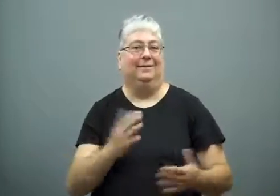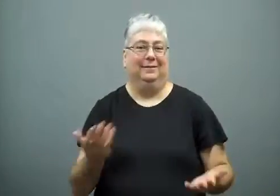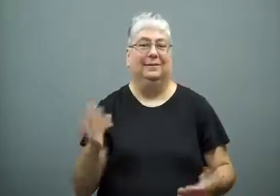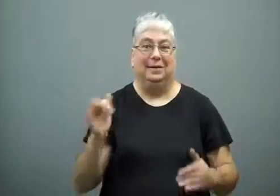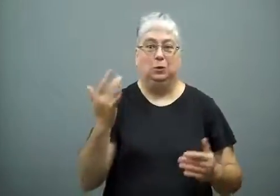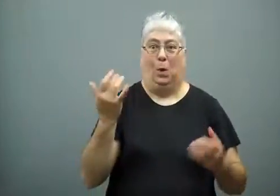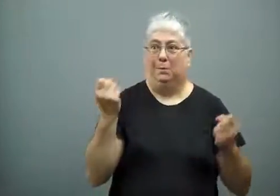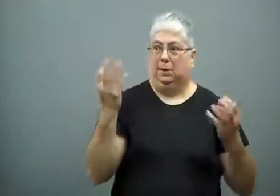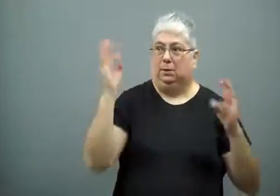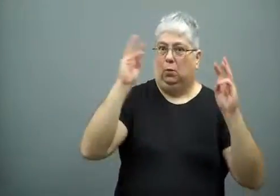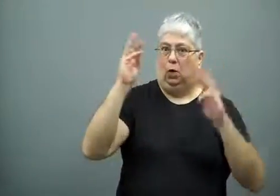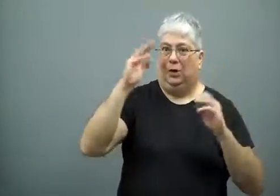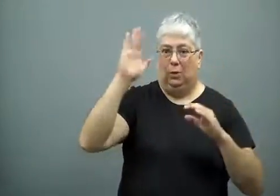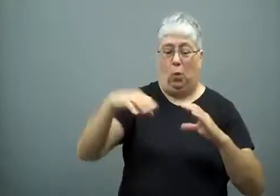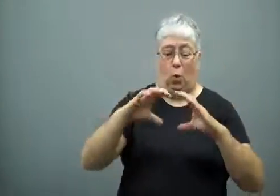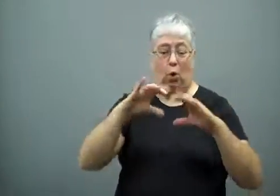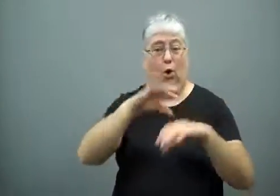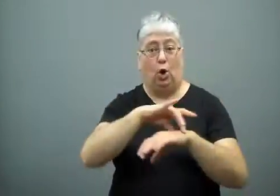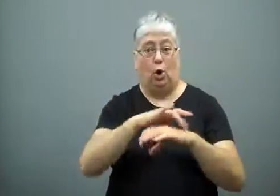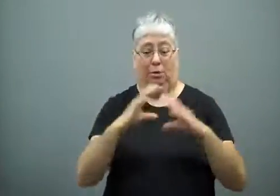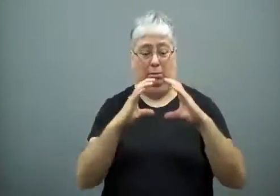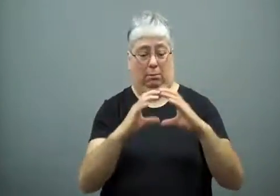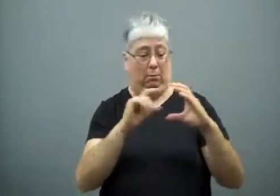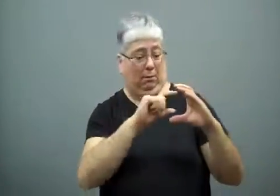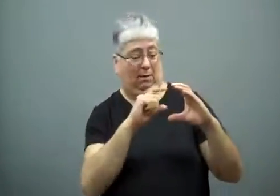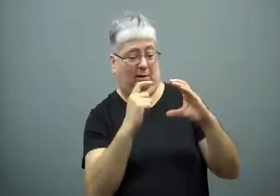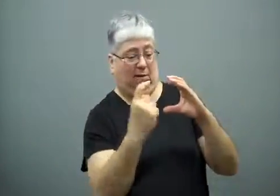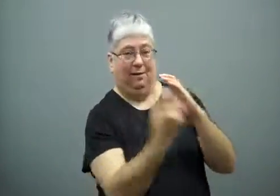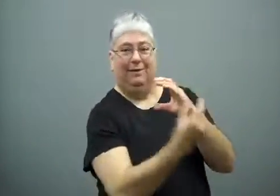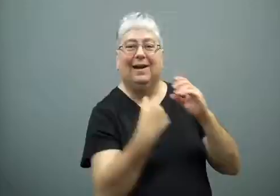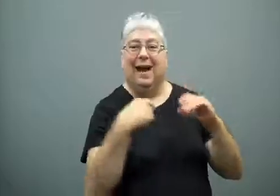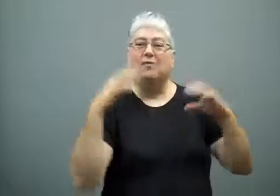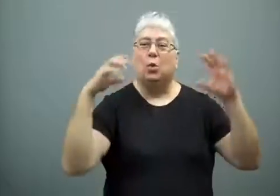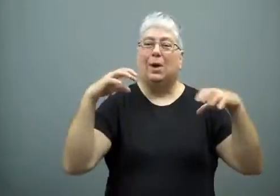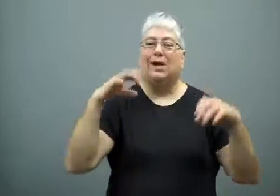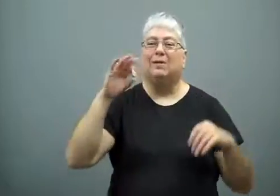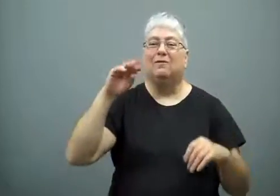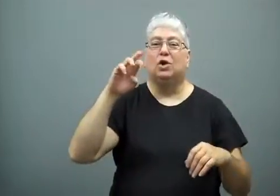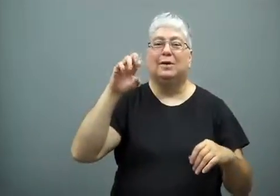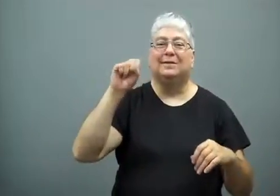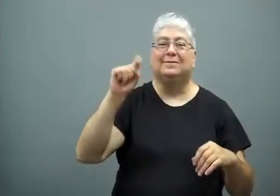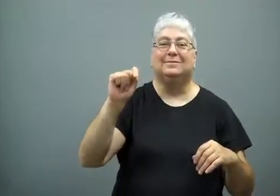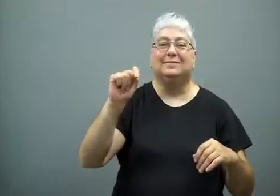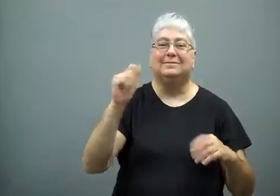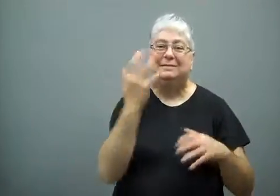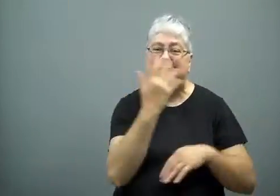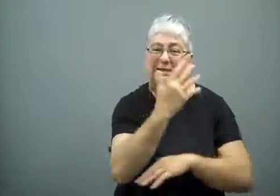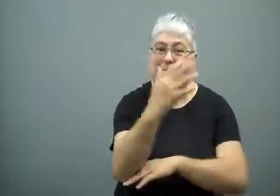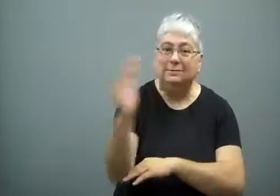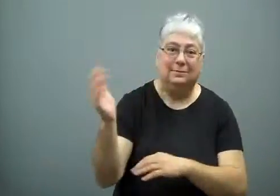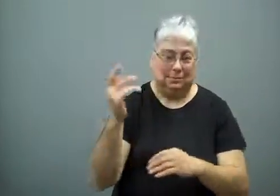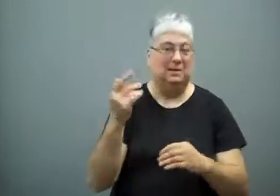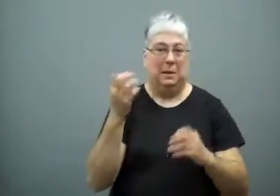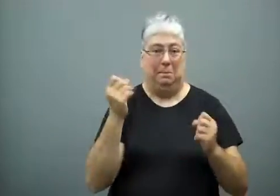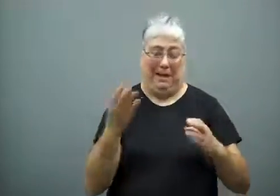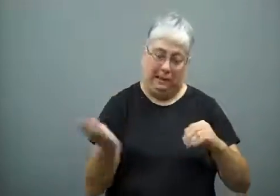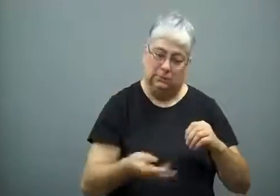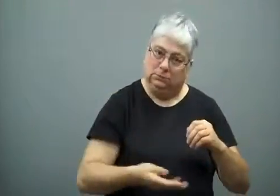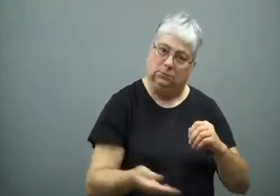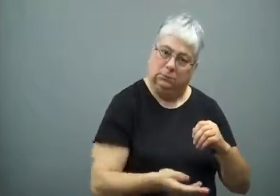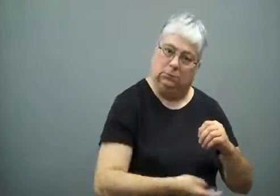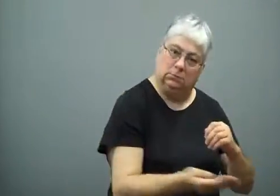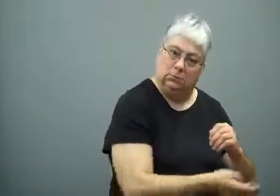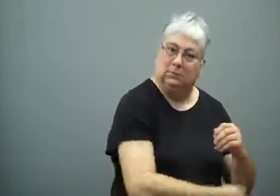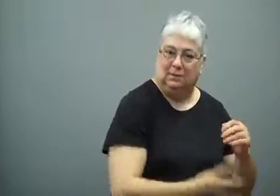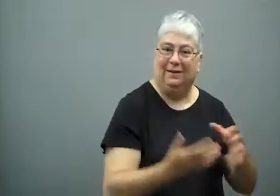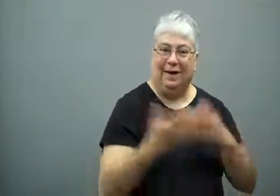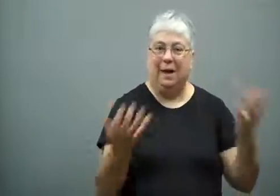That's why many are concerned about the equatorial rain forests.